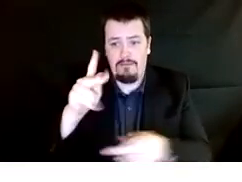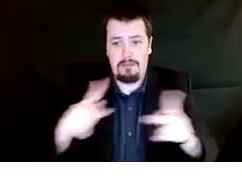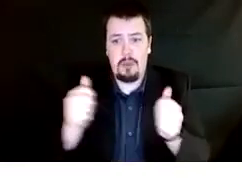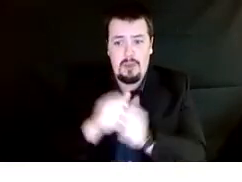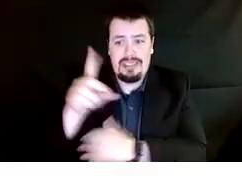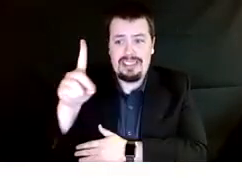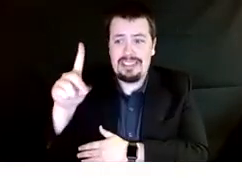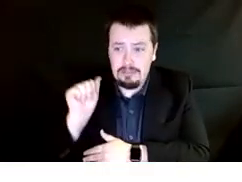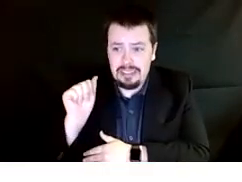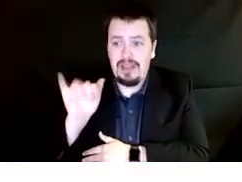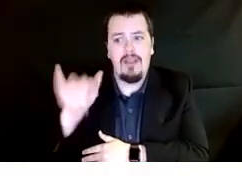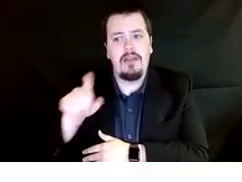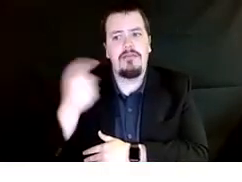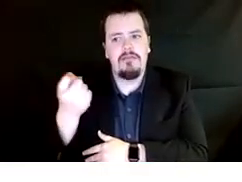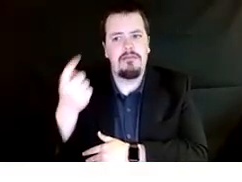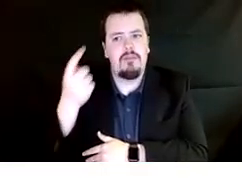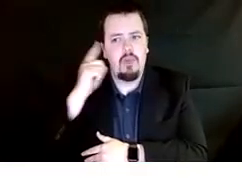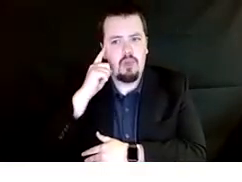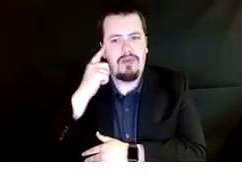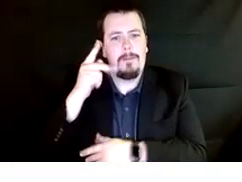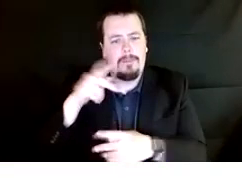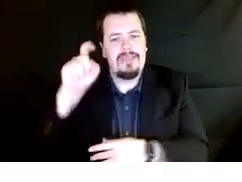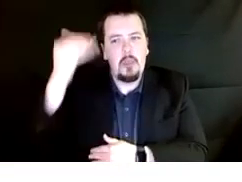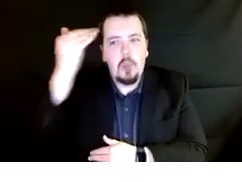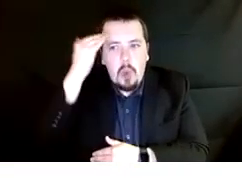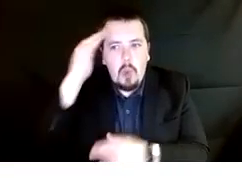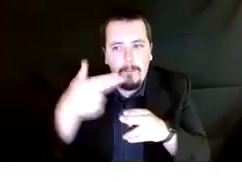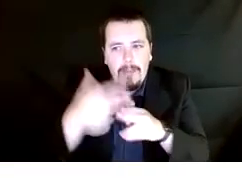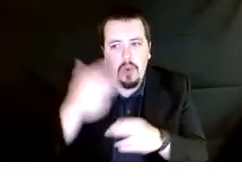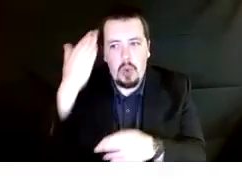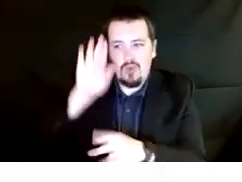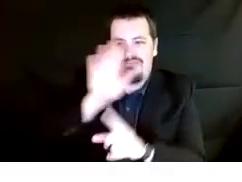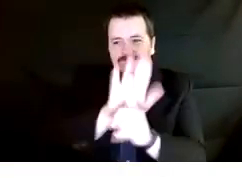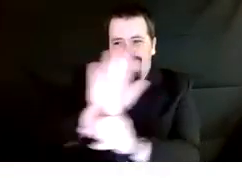something that we feel that people need to know about and know their rights and responsibilities